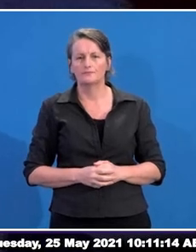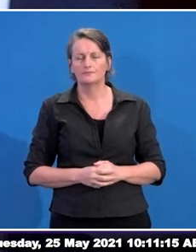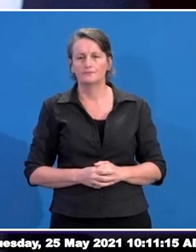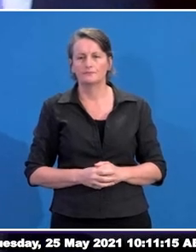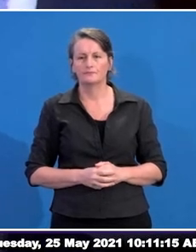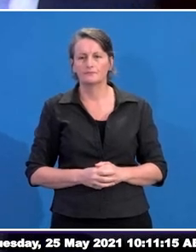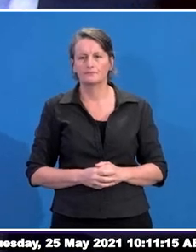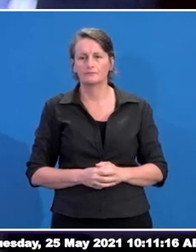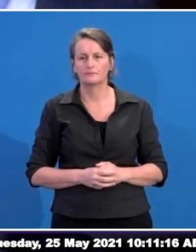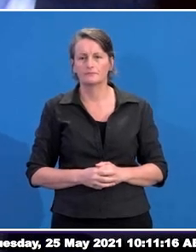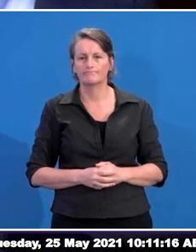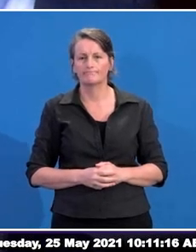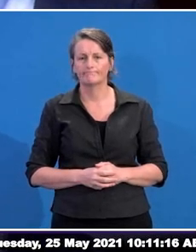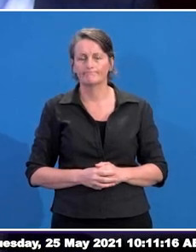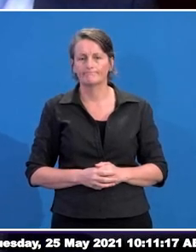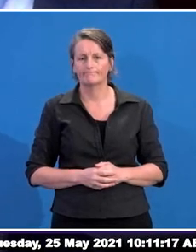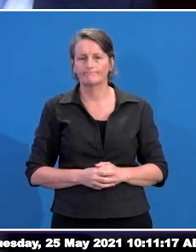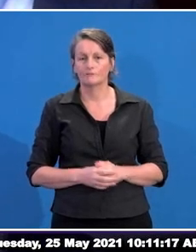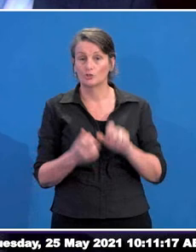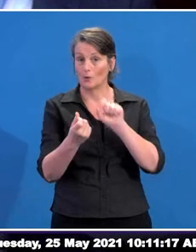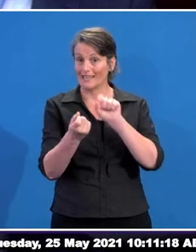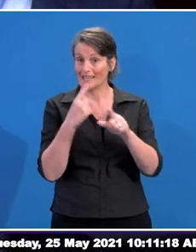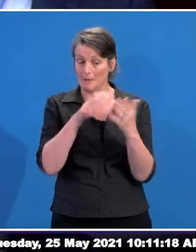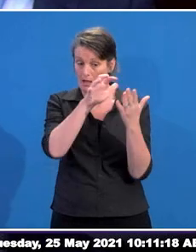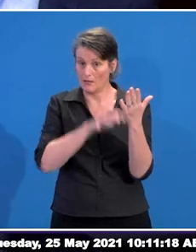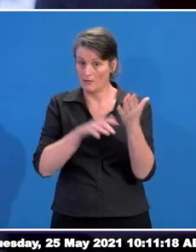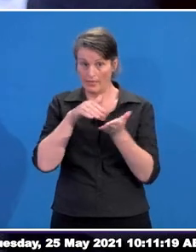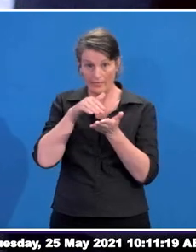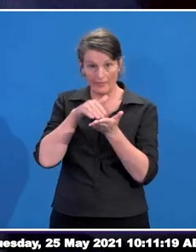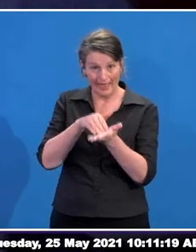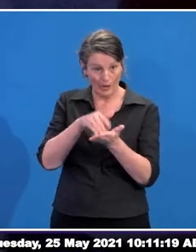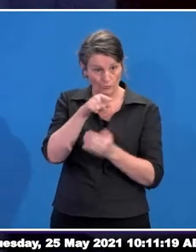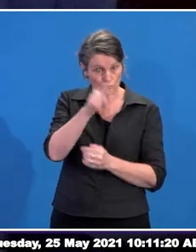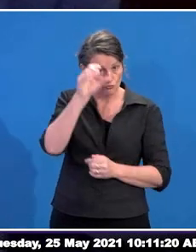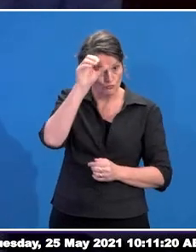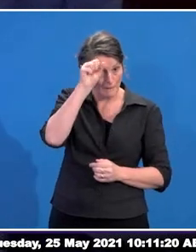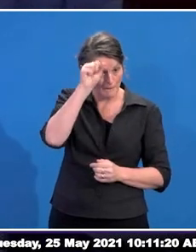And looking at this email, does that help you in your recollection as to who you spoke to?